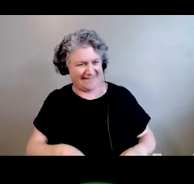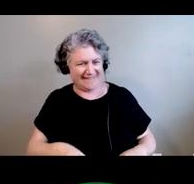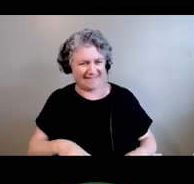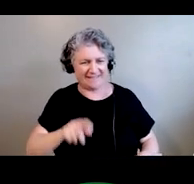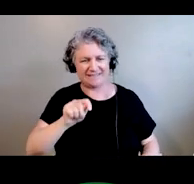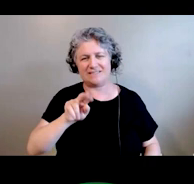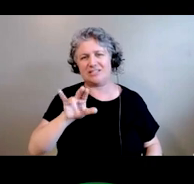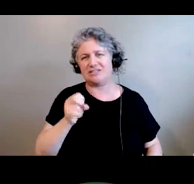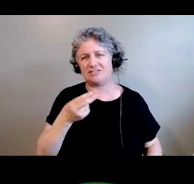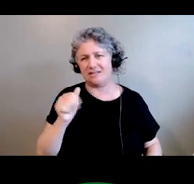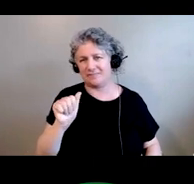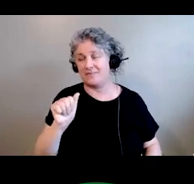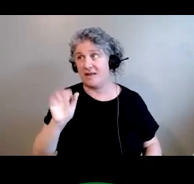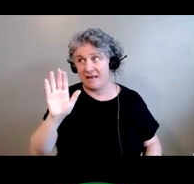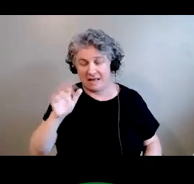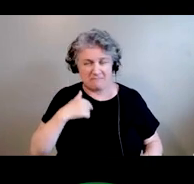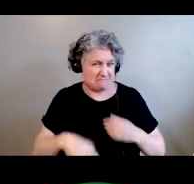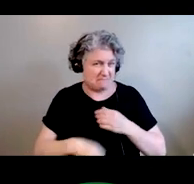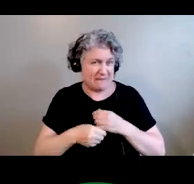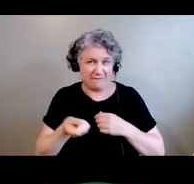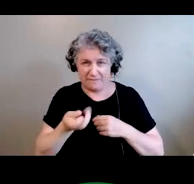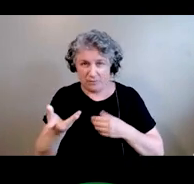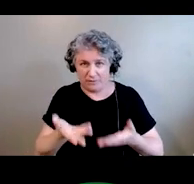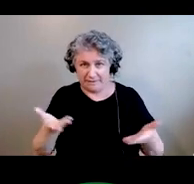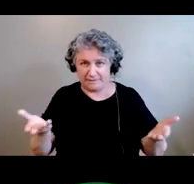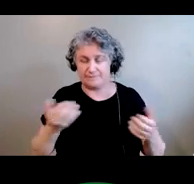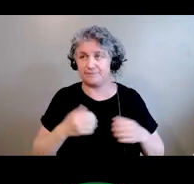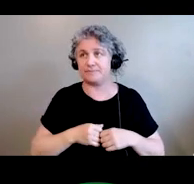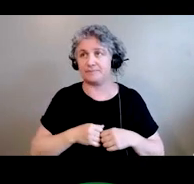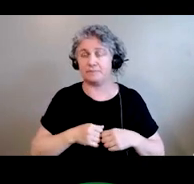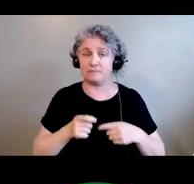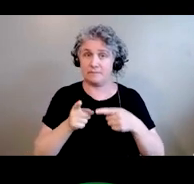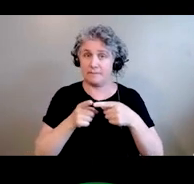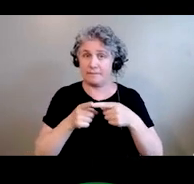it to, because I think everything is connected and everything is related.